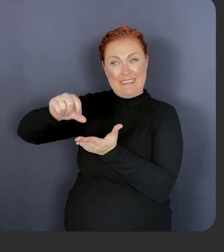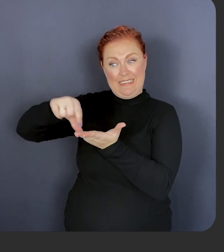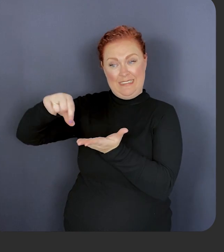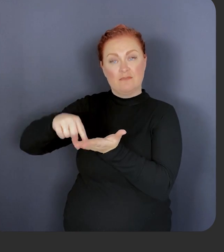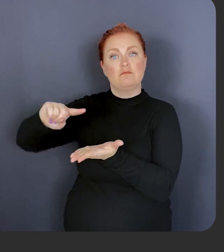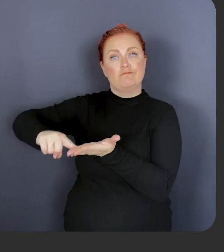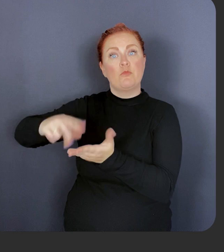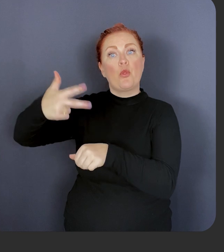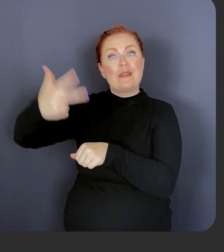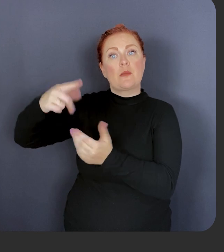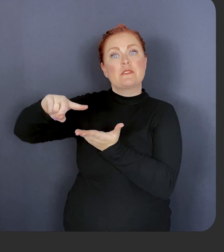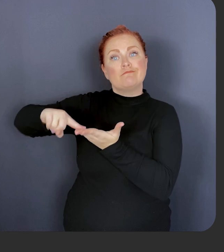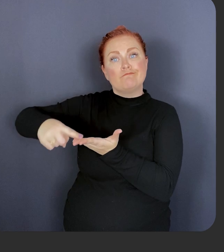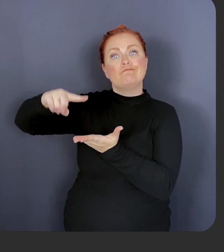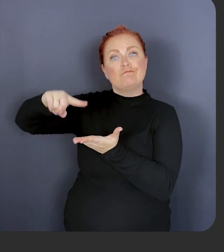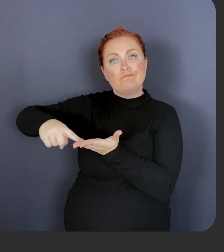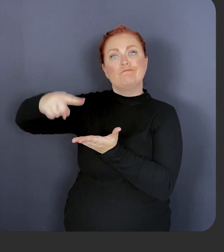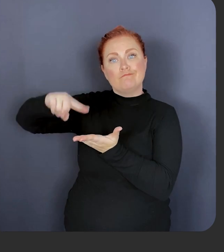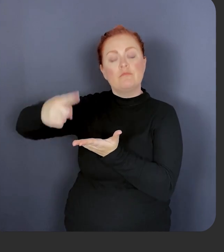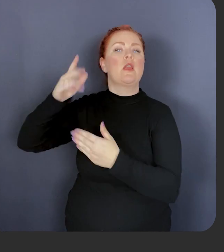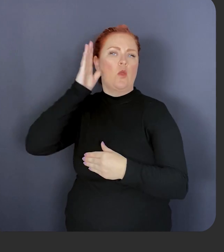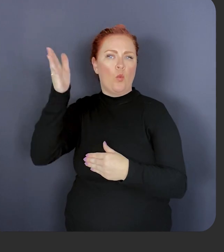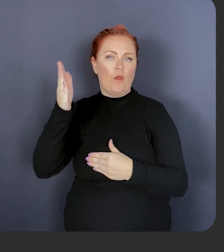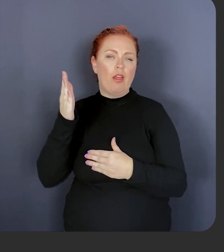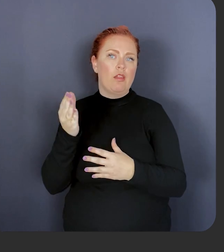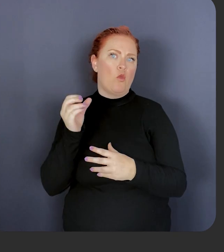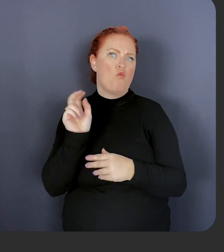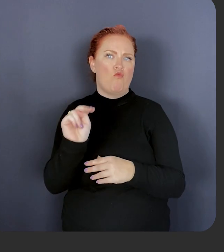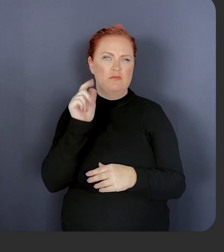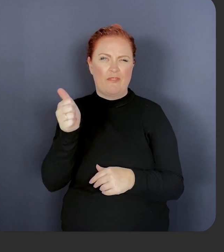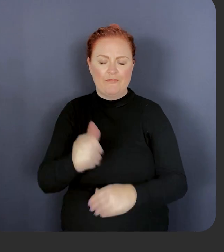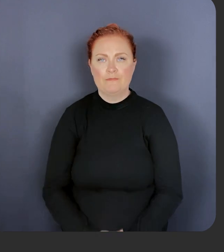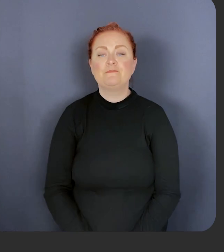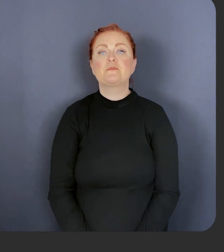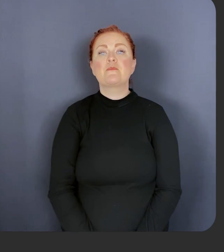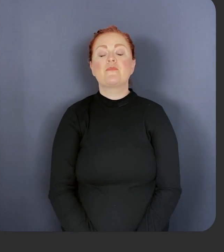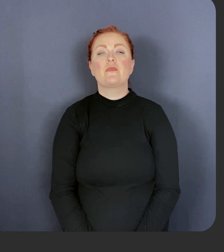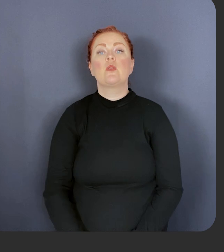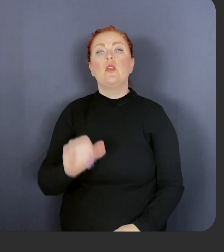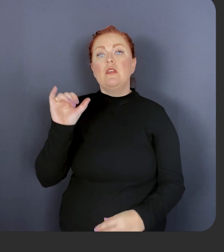and that's the short key for turning the service on and off. We're also going to be using Lighthouse